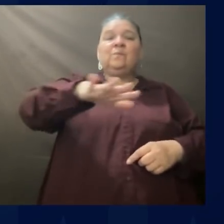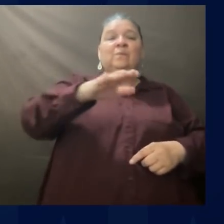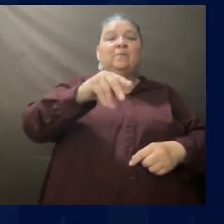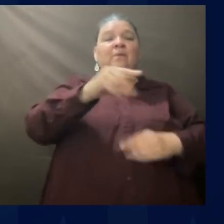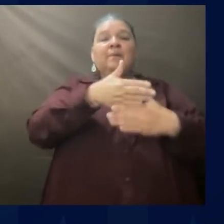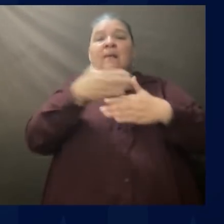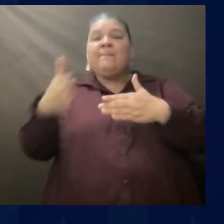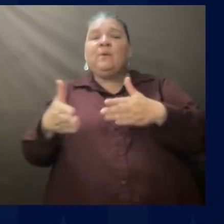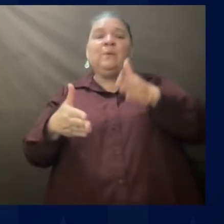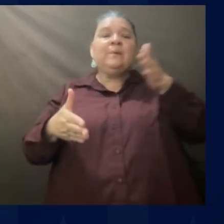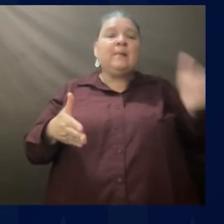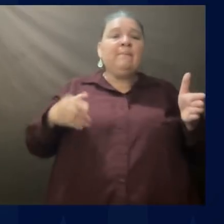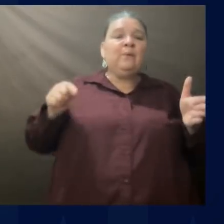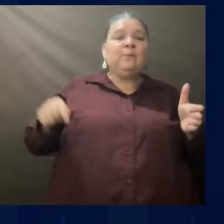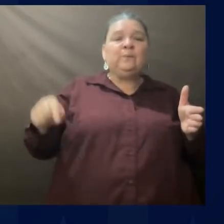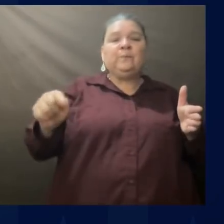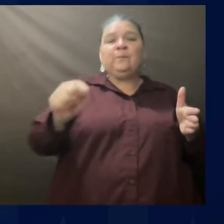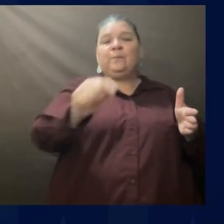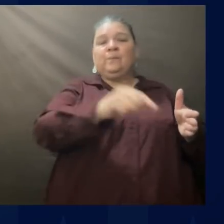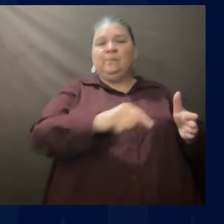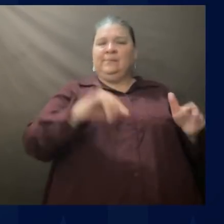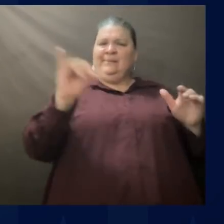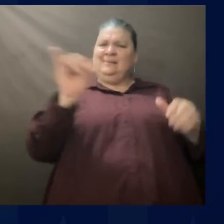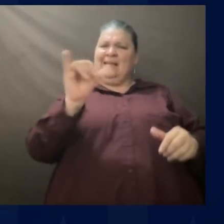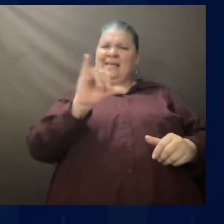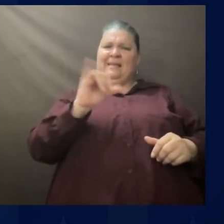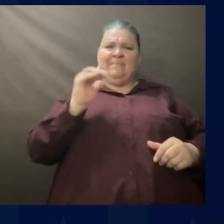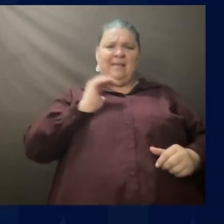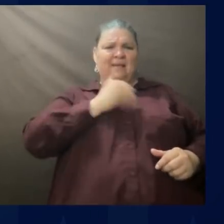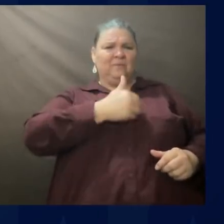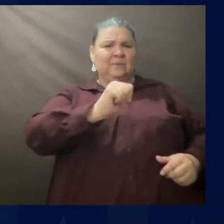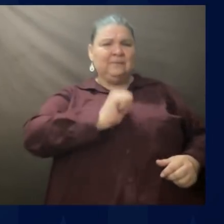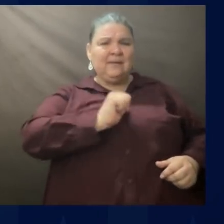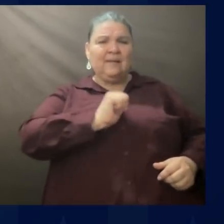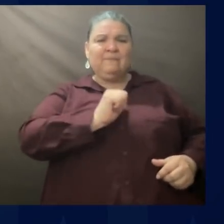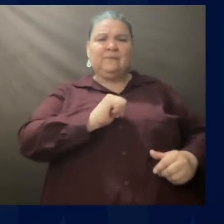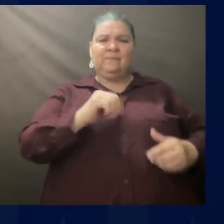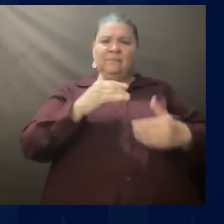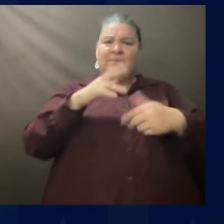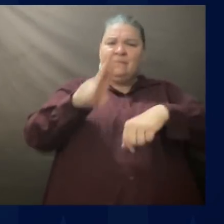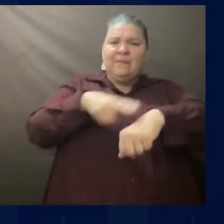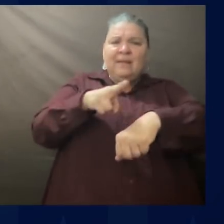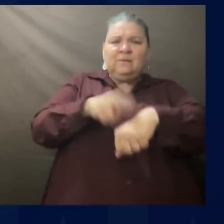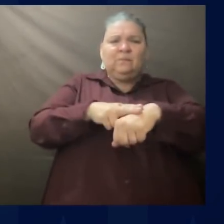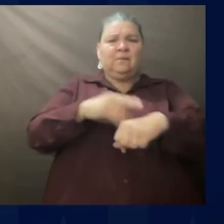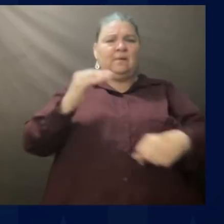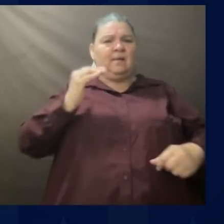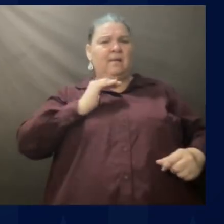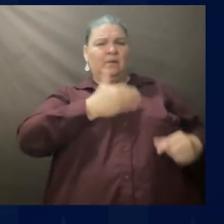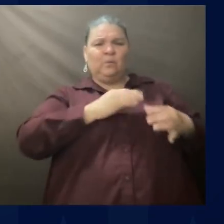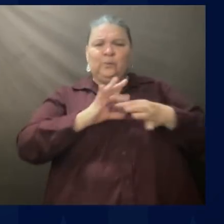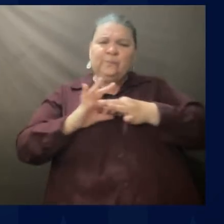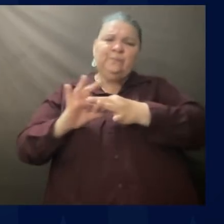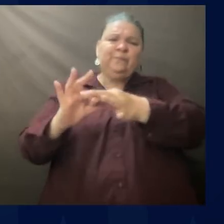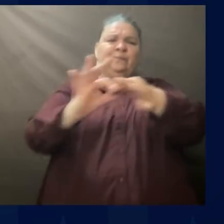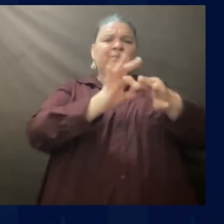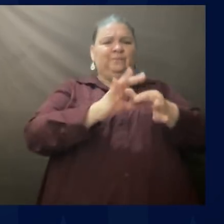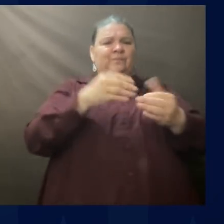just that much closer to fulfilling the founding creed, as the Secretary said, that all men and women are created equal.